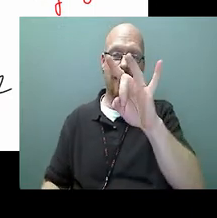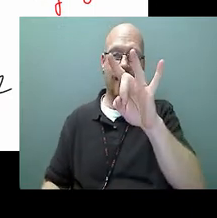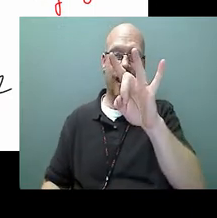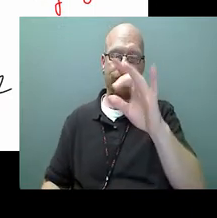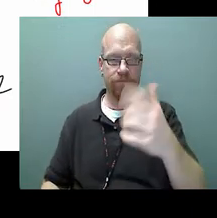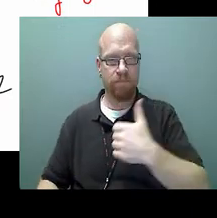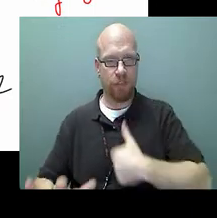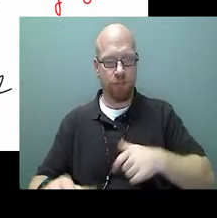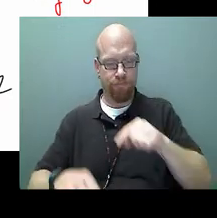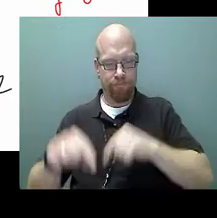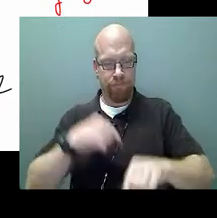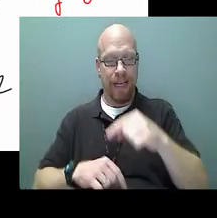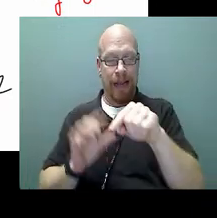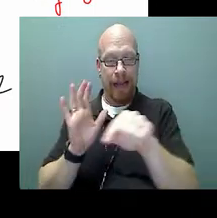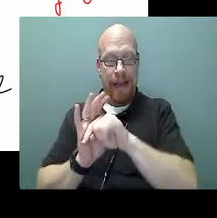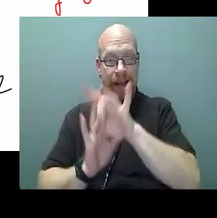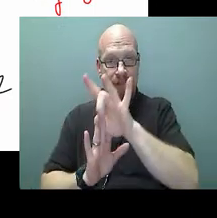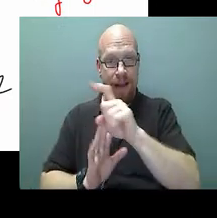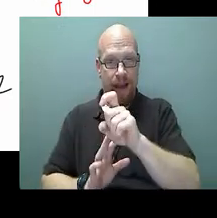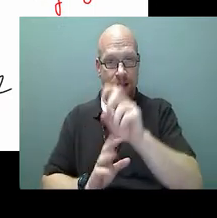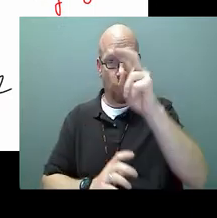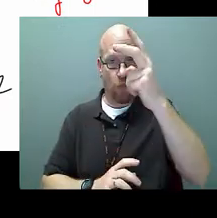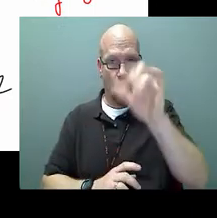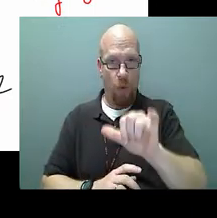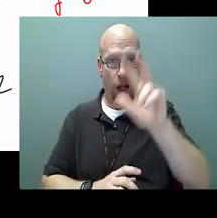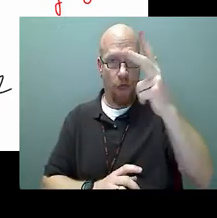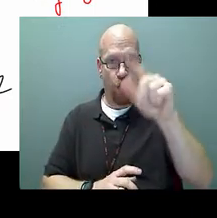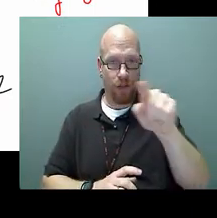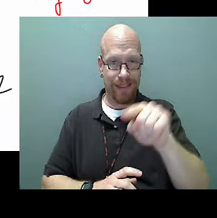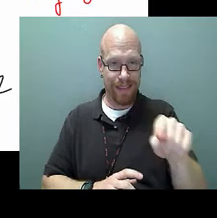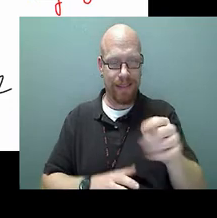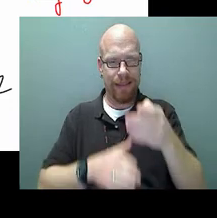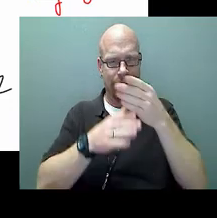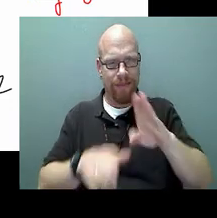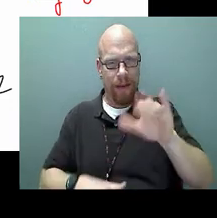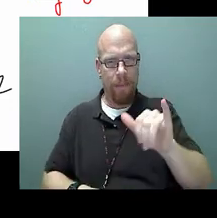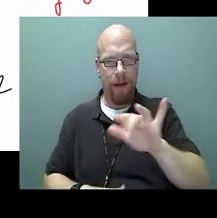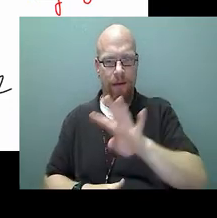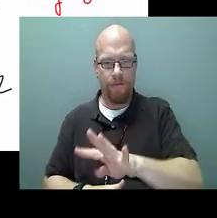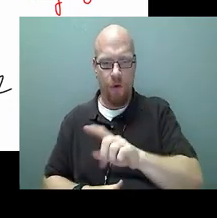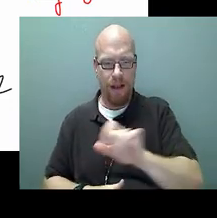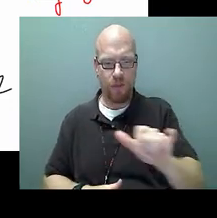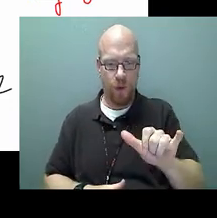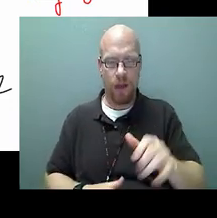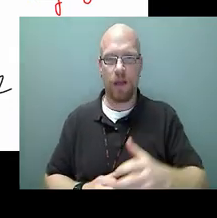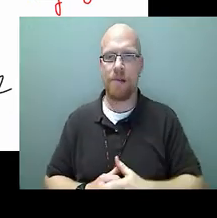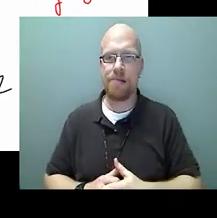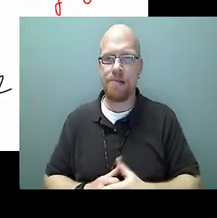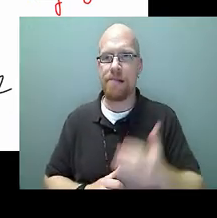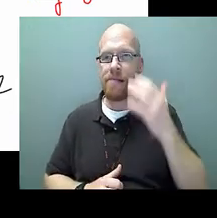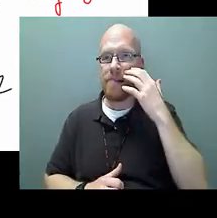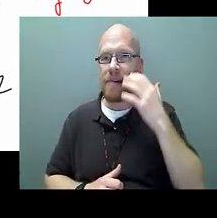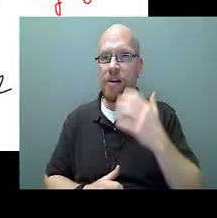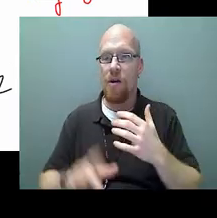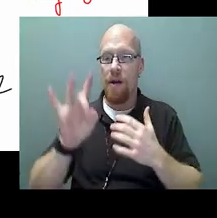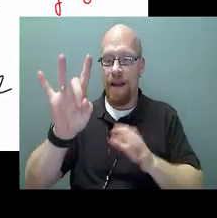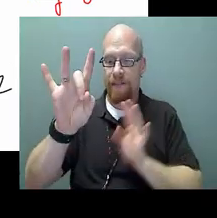Okay? The first term, 4 -- so negative 8, x squared, y cubed,